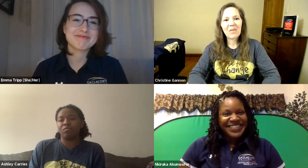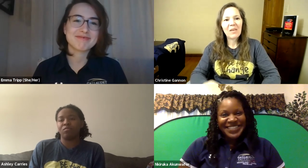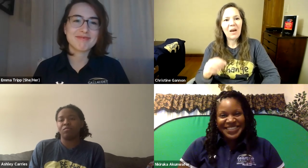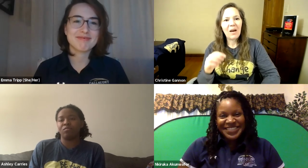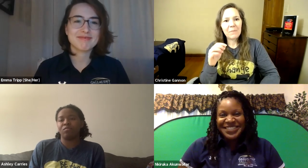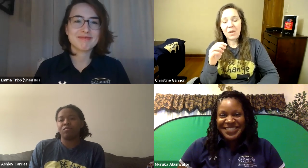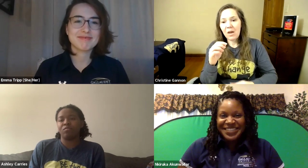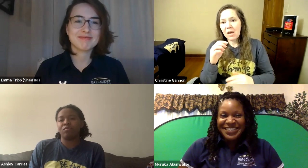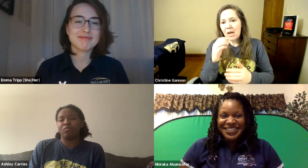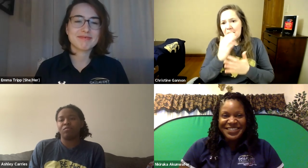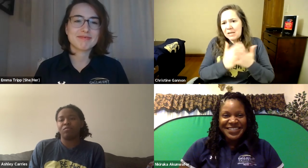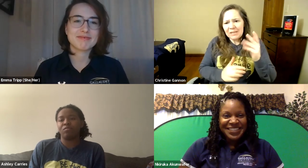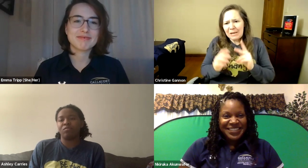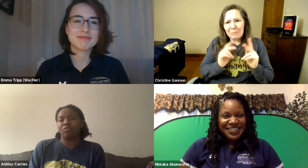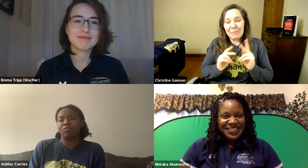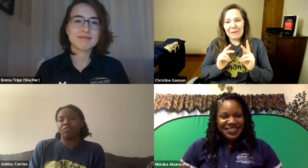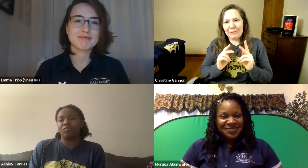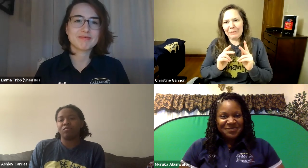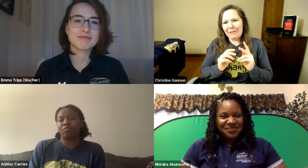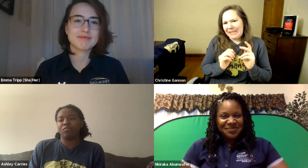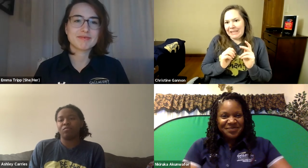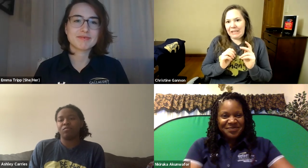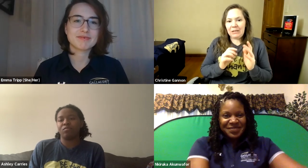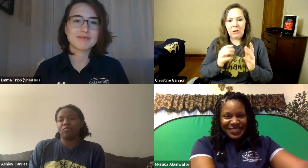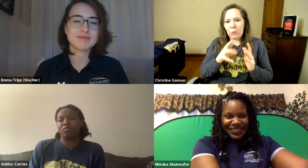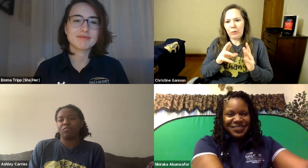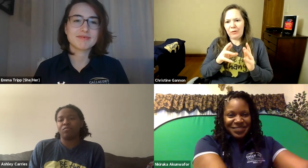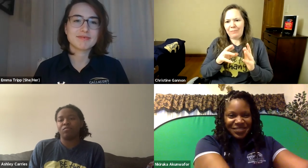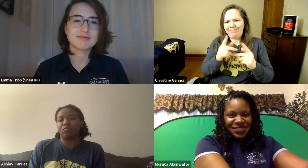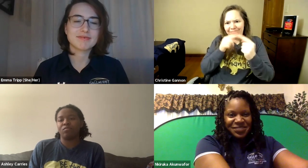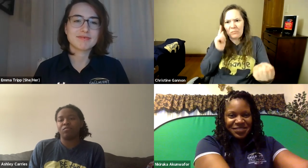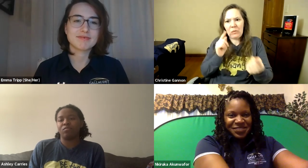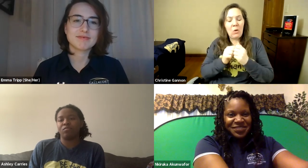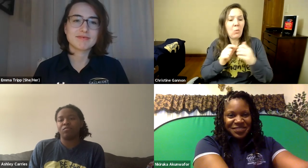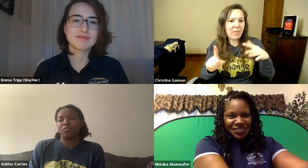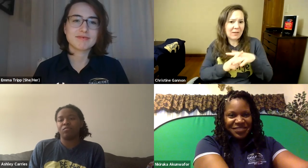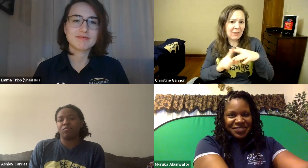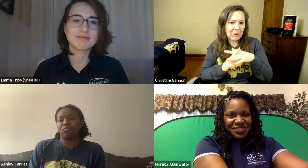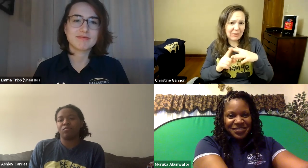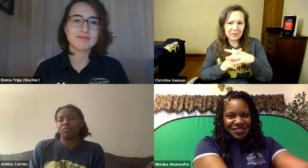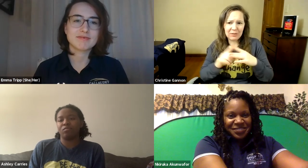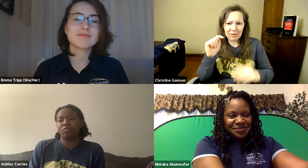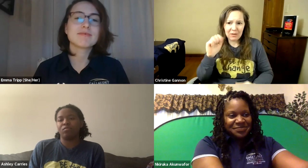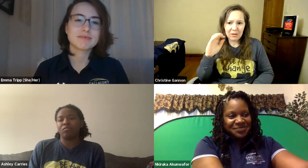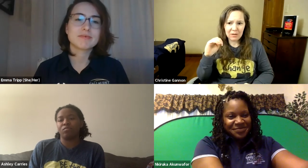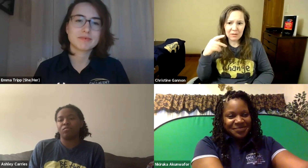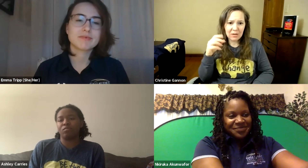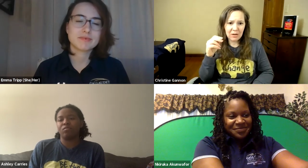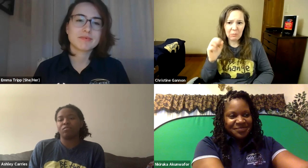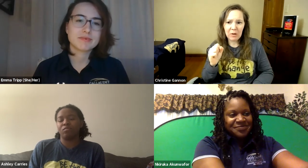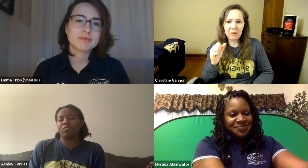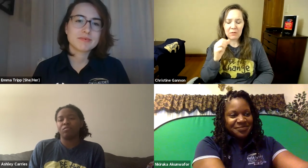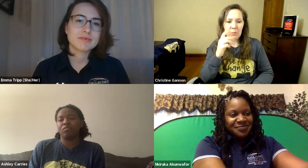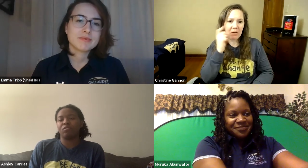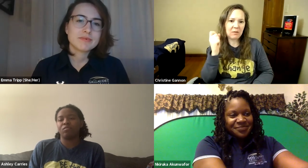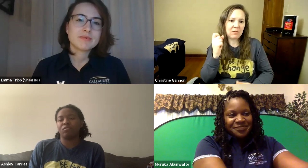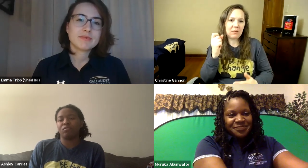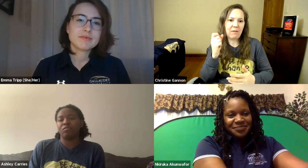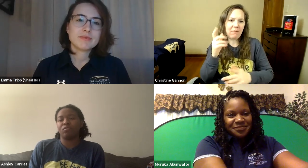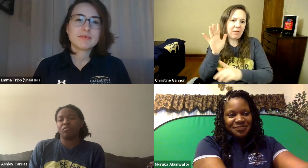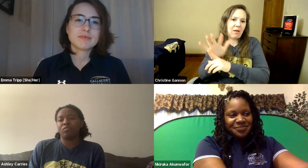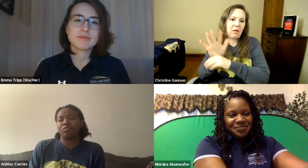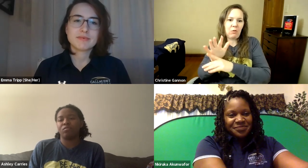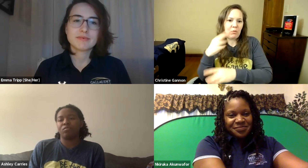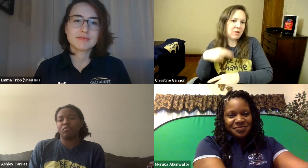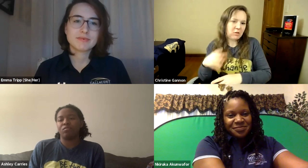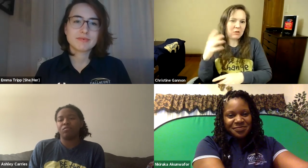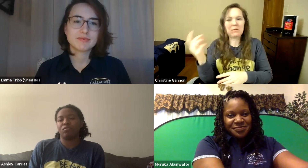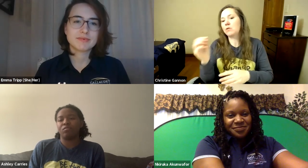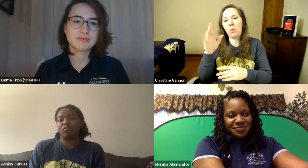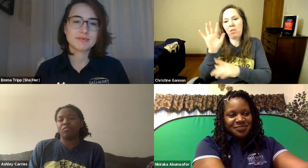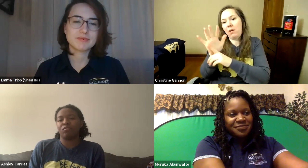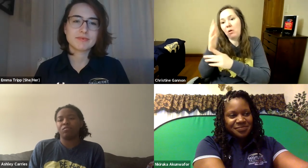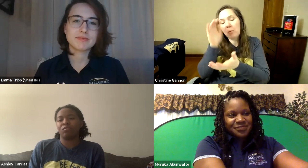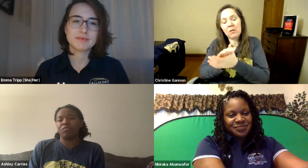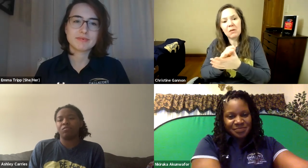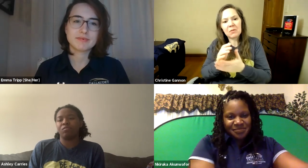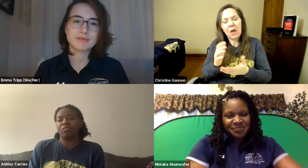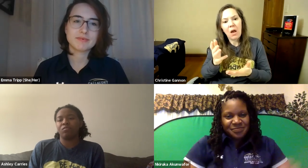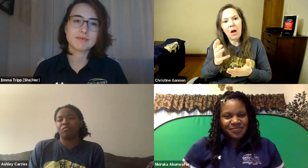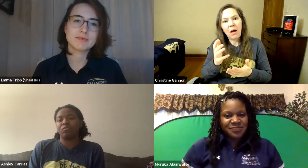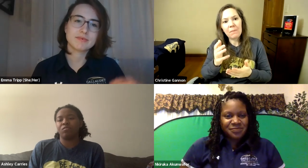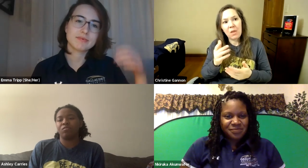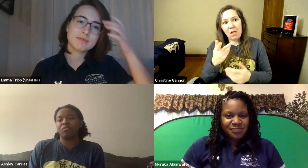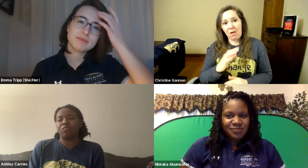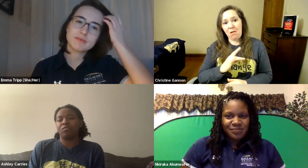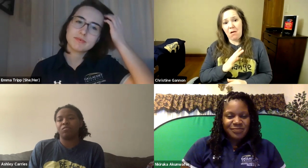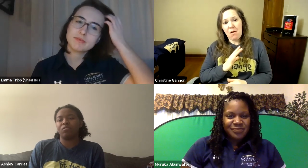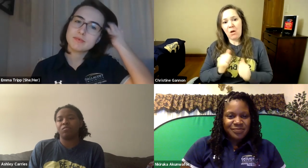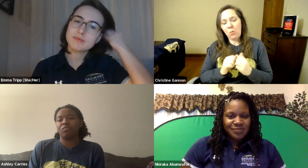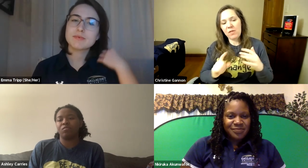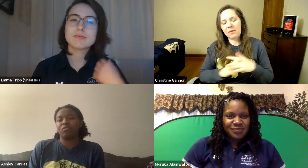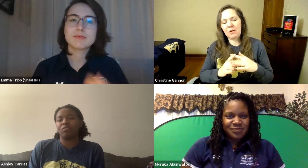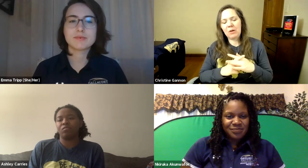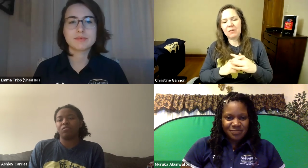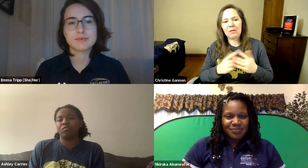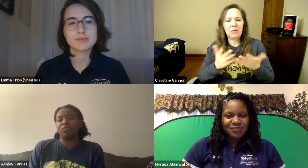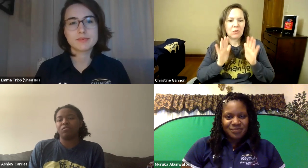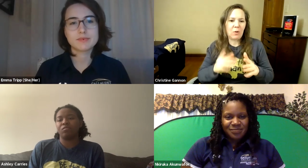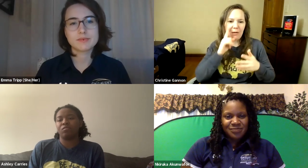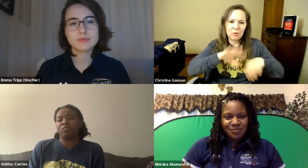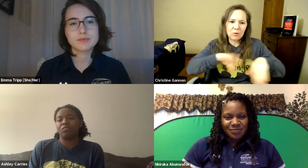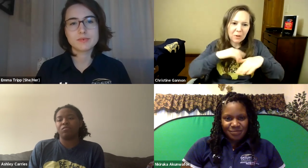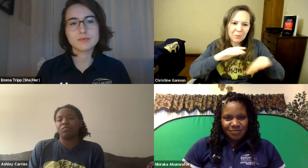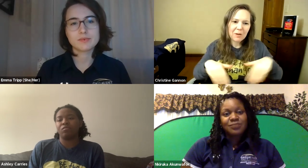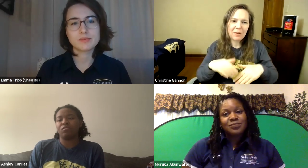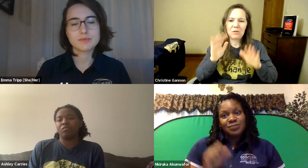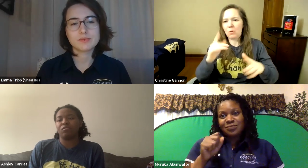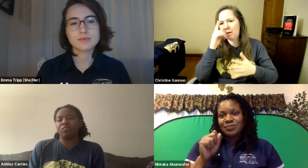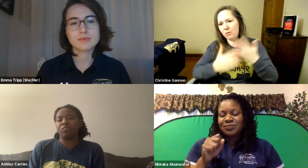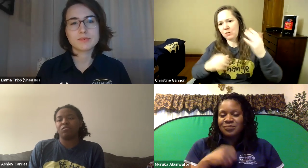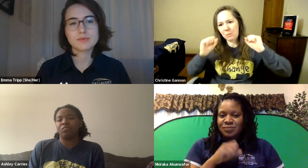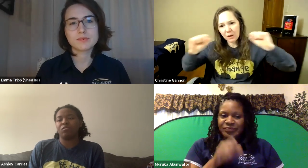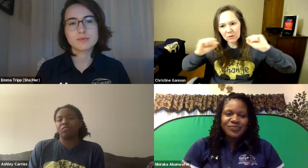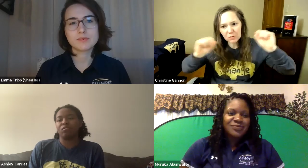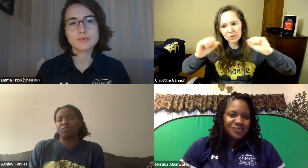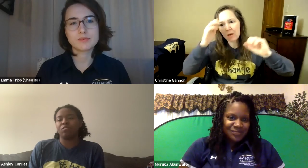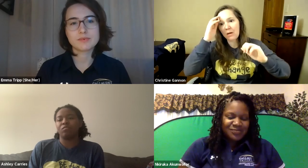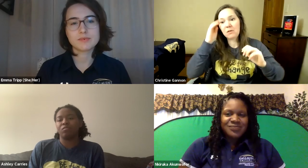> Some people shy away from using tampons because of their religions and their personal beliefs. The cool thing about tampons is that you can swim with them and it's great for some workouts.